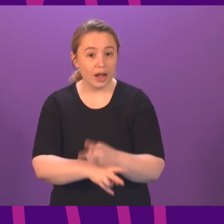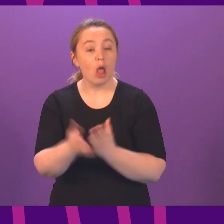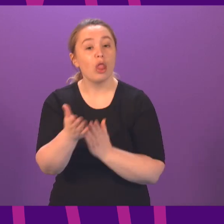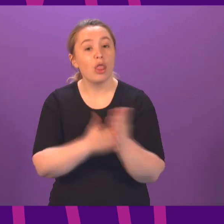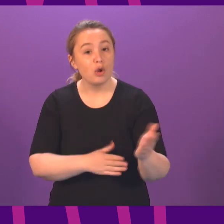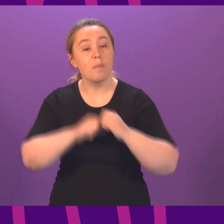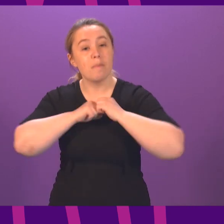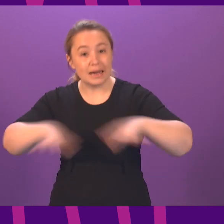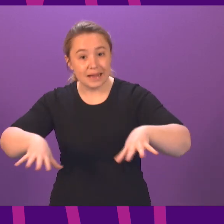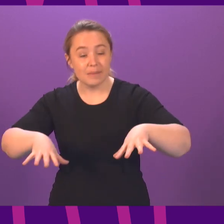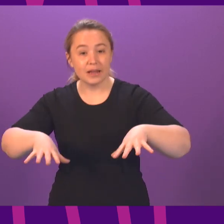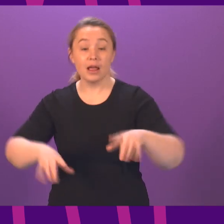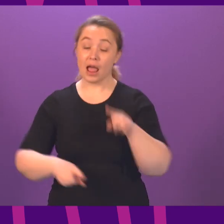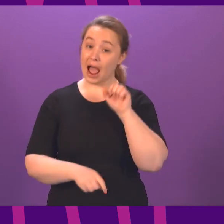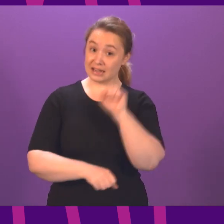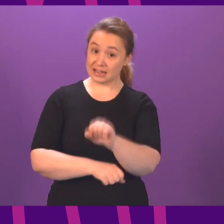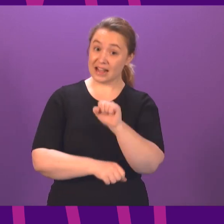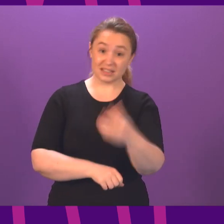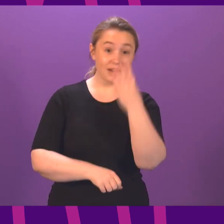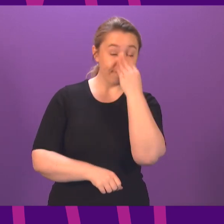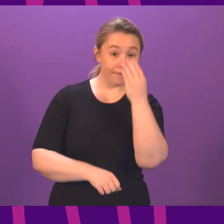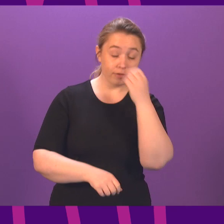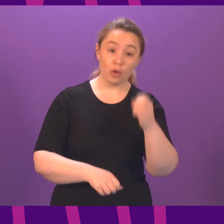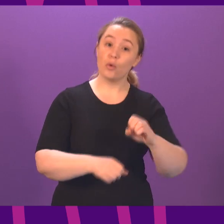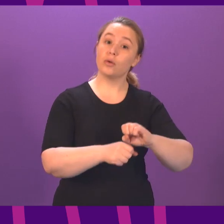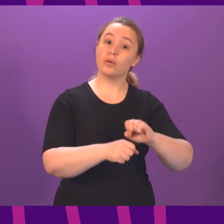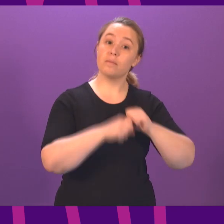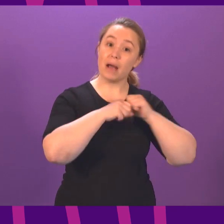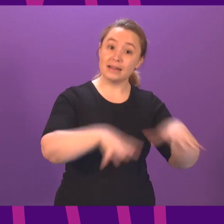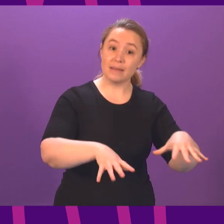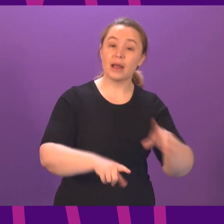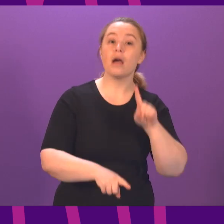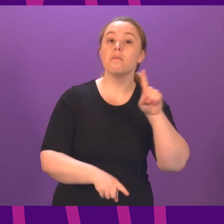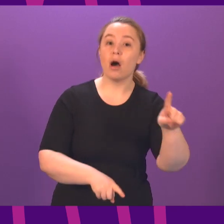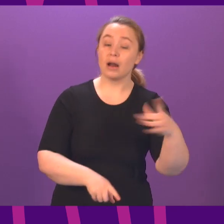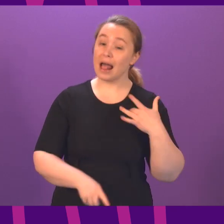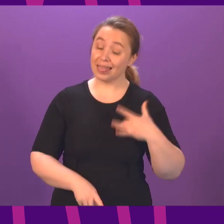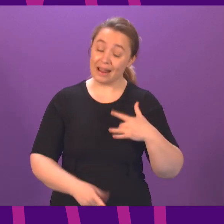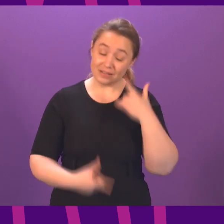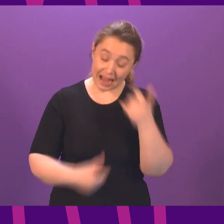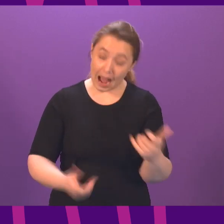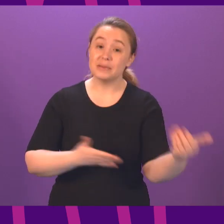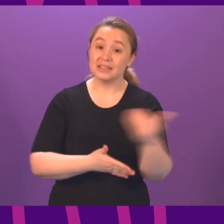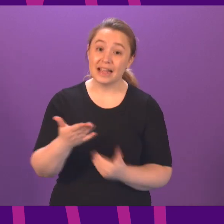yes, in the context of flu pandemic planning, too—lives could have been saved. Why did